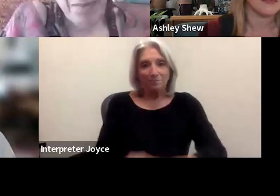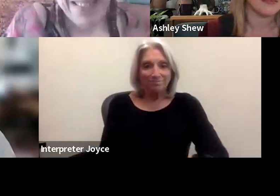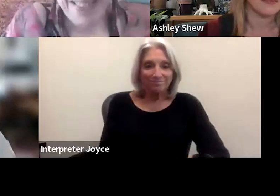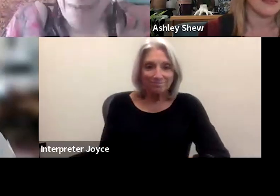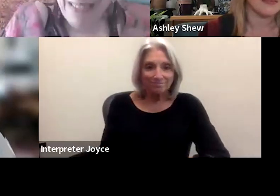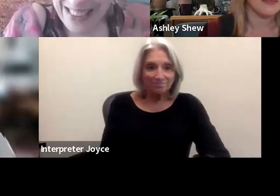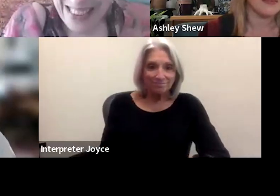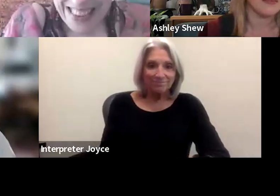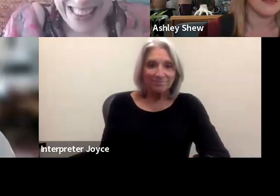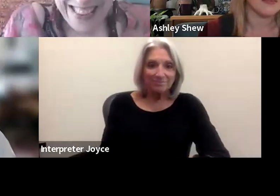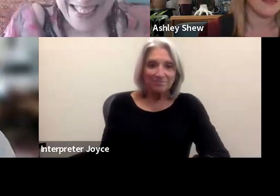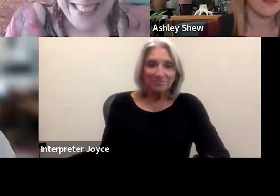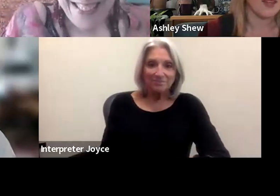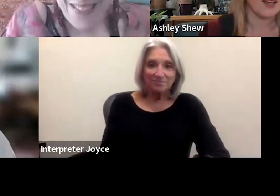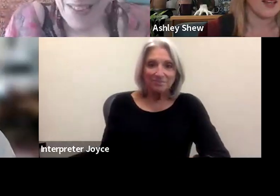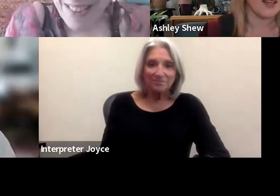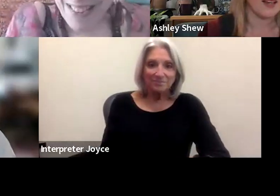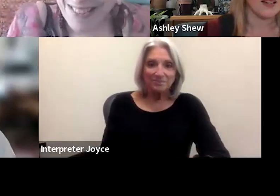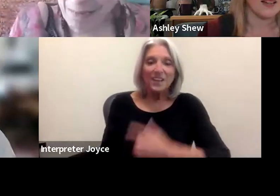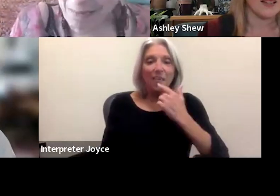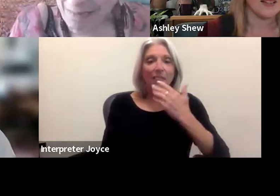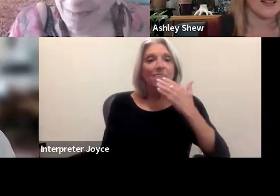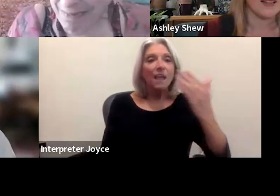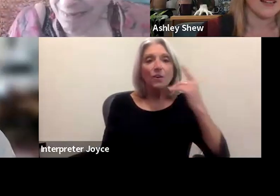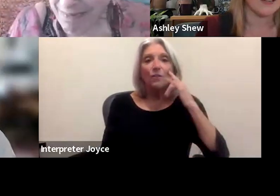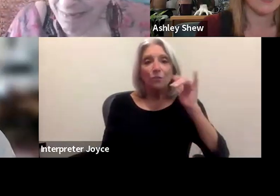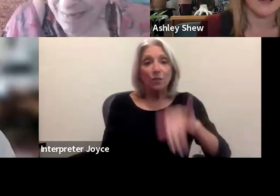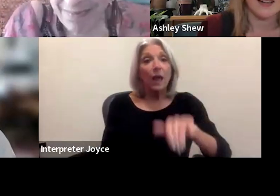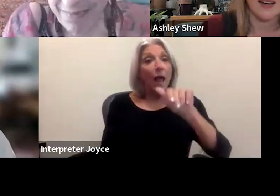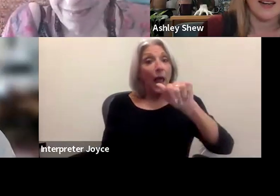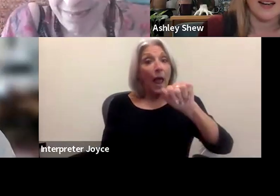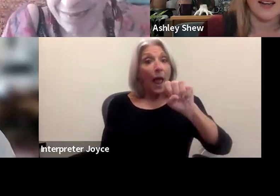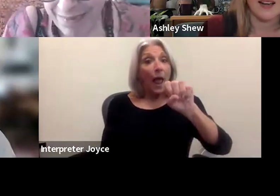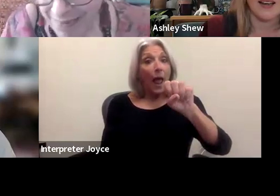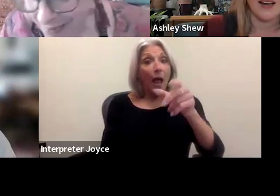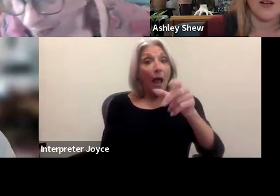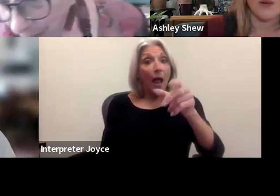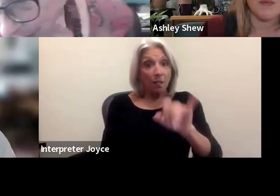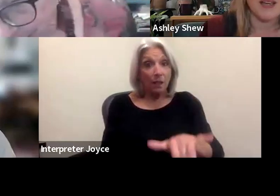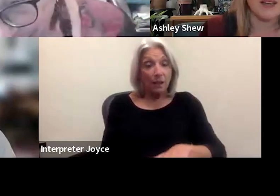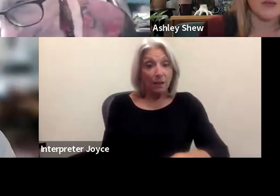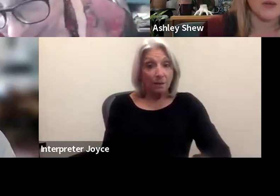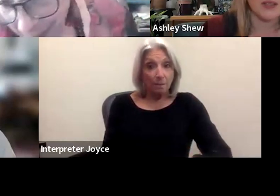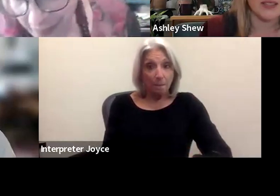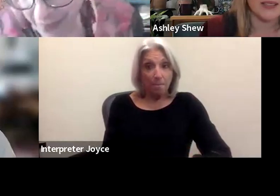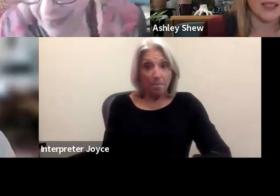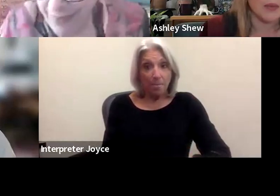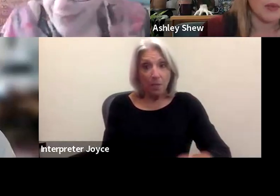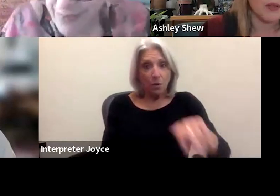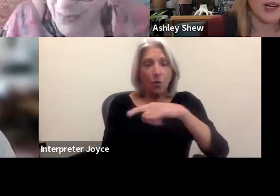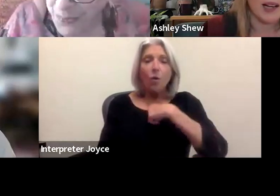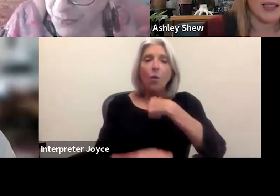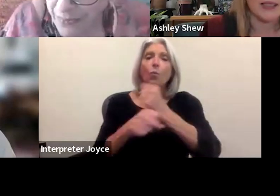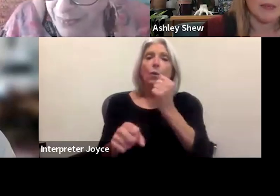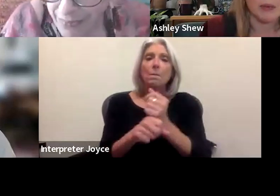Thank you for that, Kim. Ashley. We make the world accessible for non-disabled